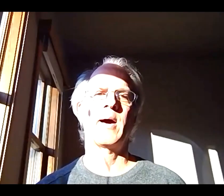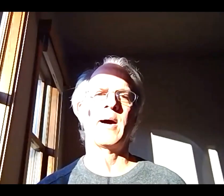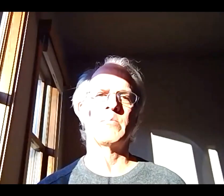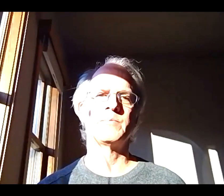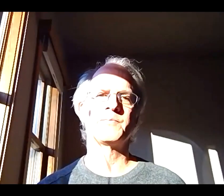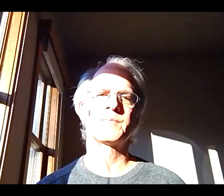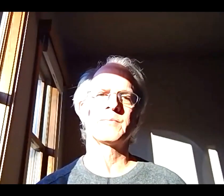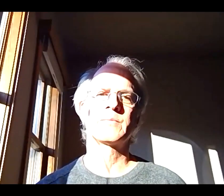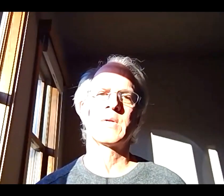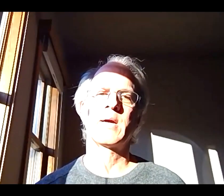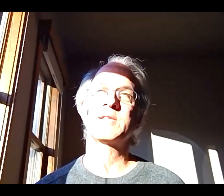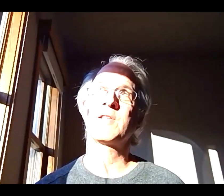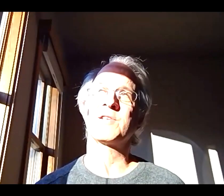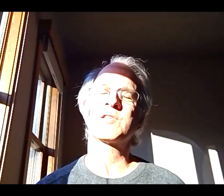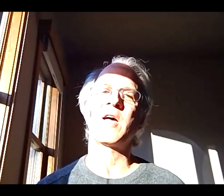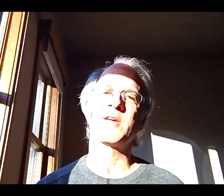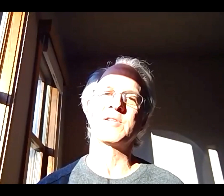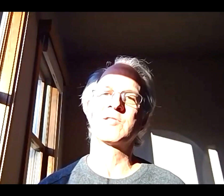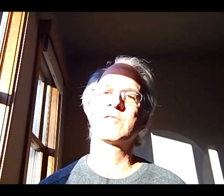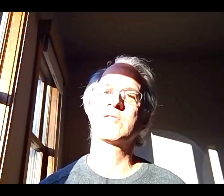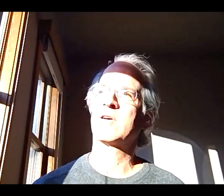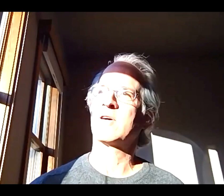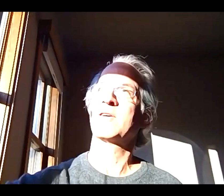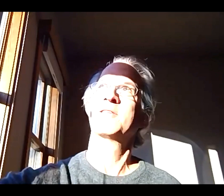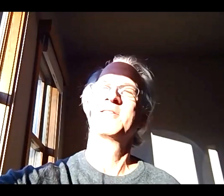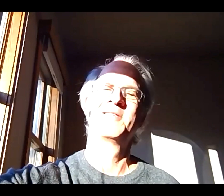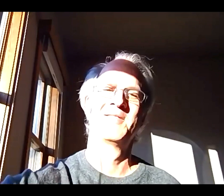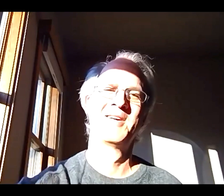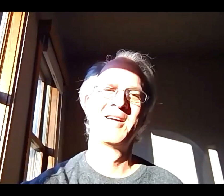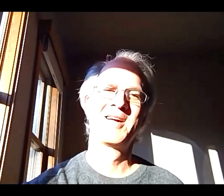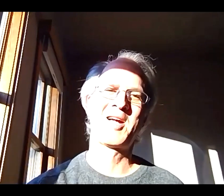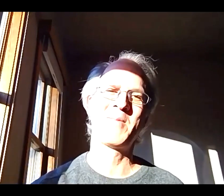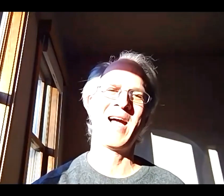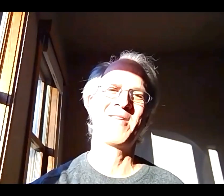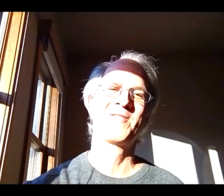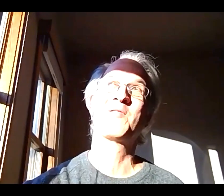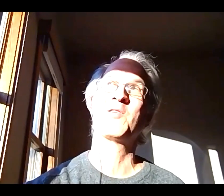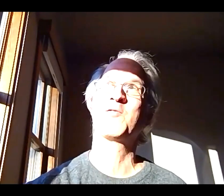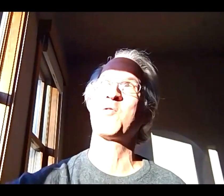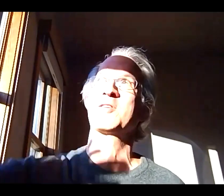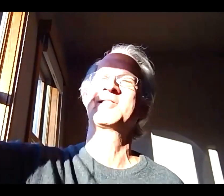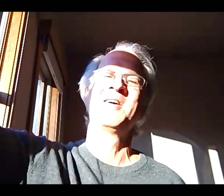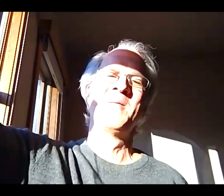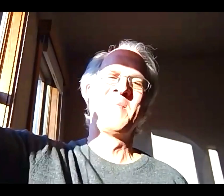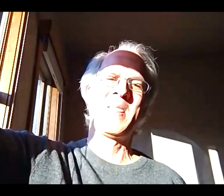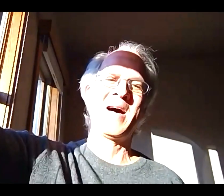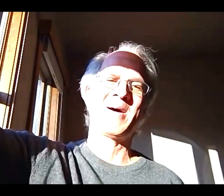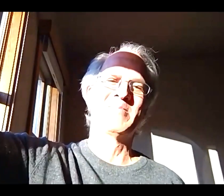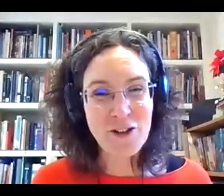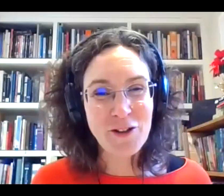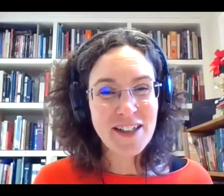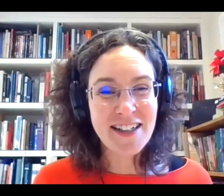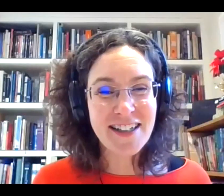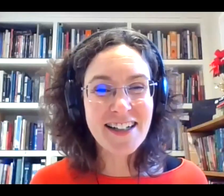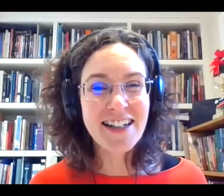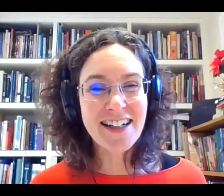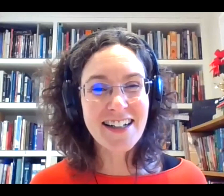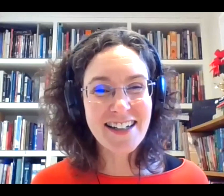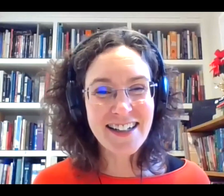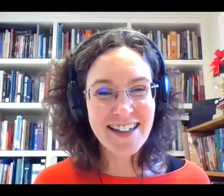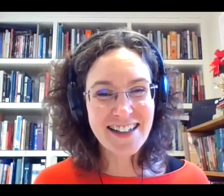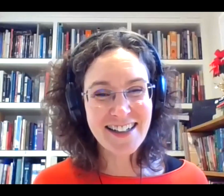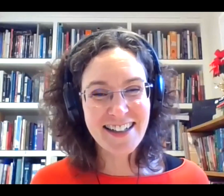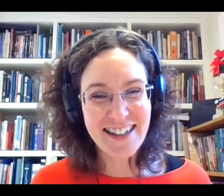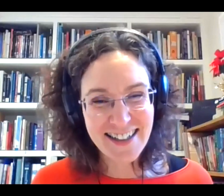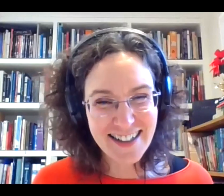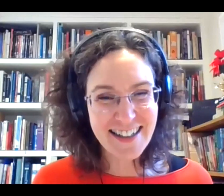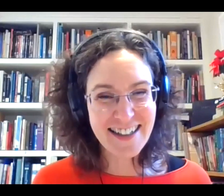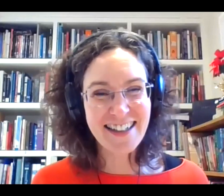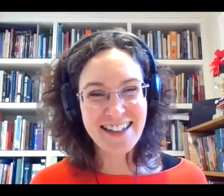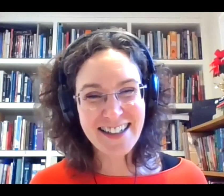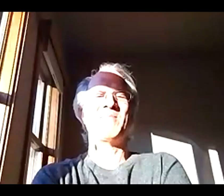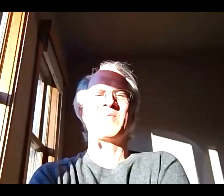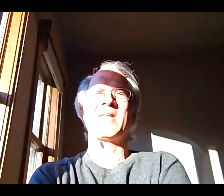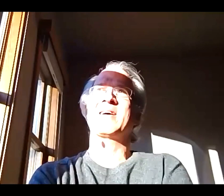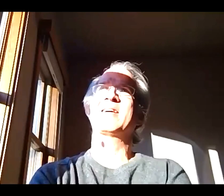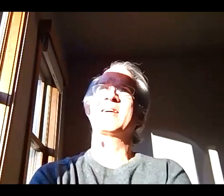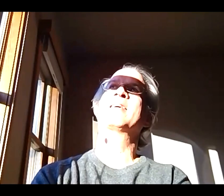I see the sun is coming out in full force! Una: look at you